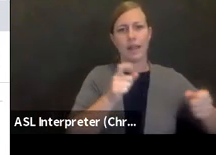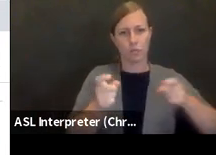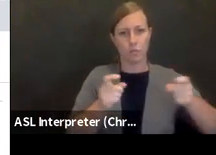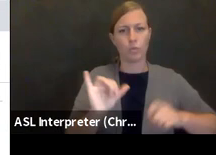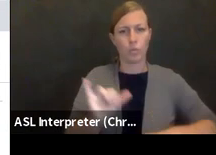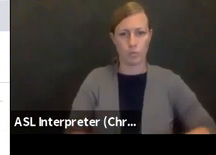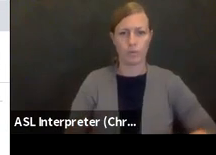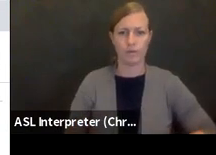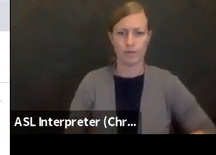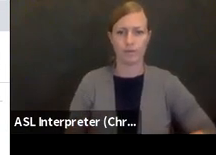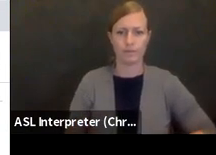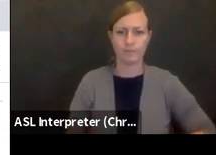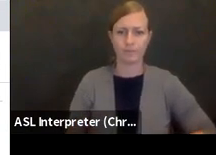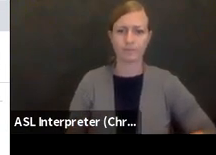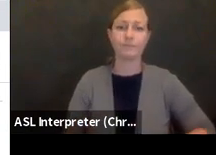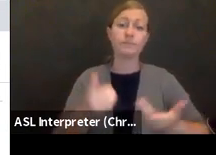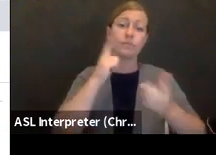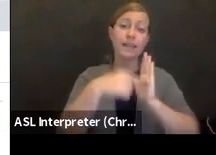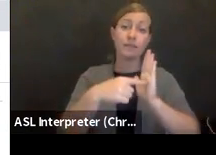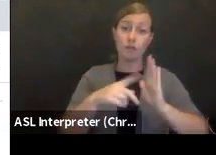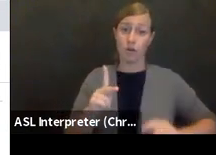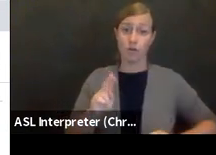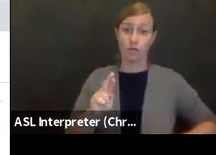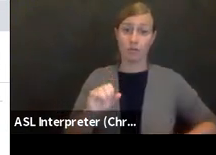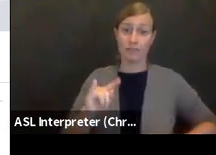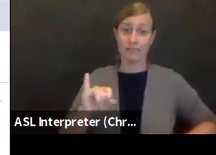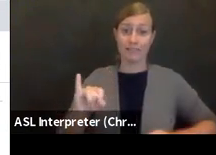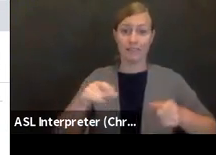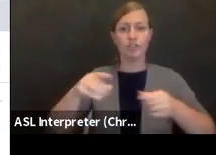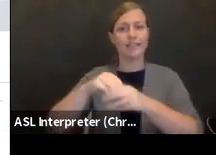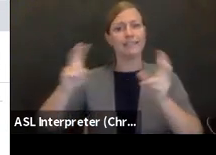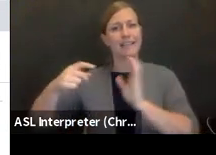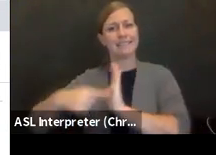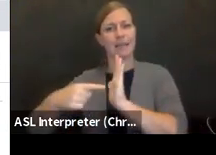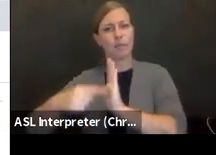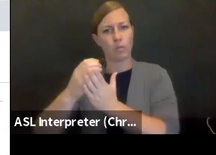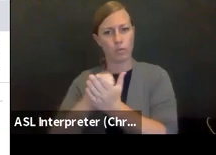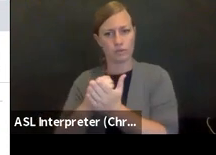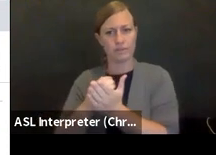ESD 112-- Kristina Wambold: And so I can go over here to Christie and you see Christie's in the sample course. She's not in section two.